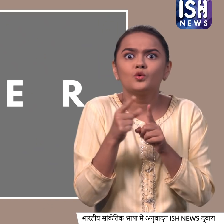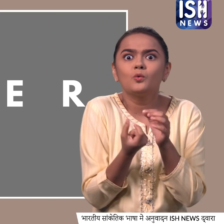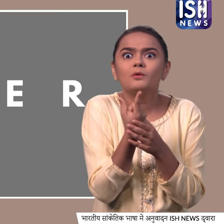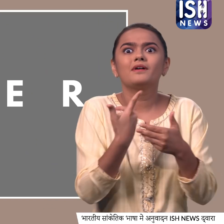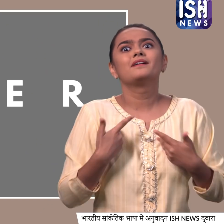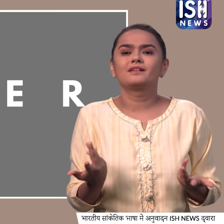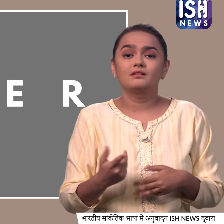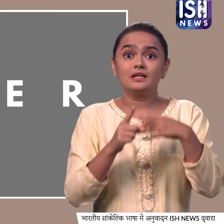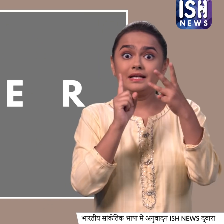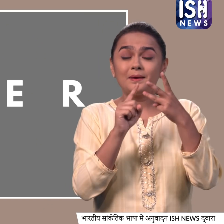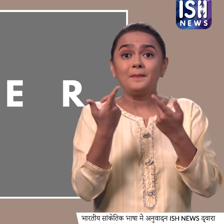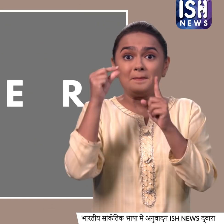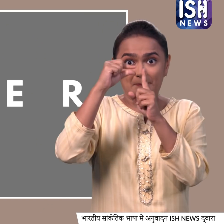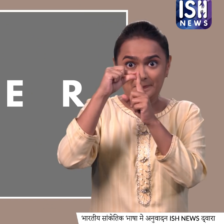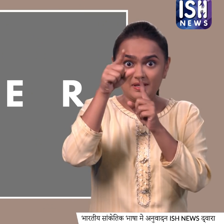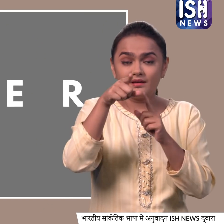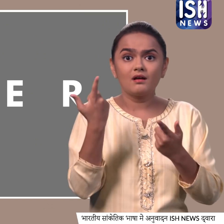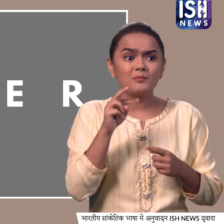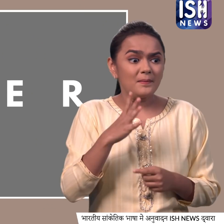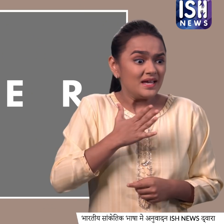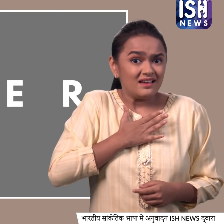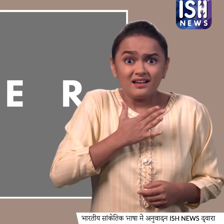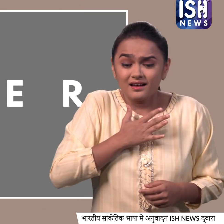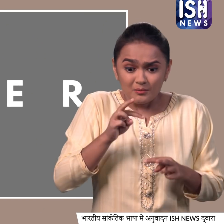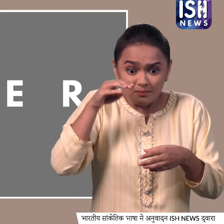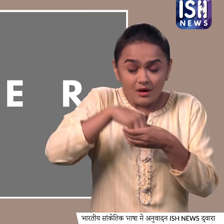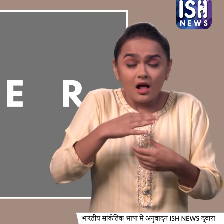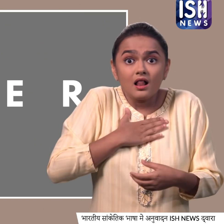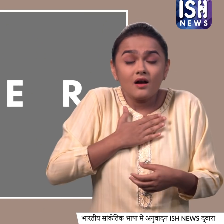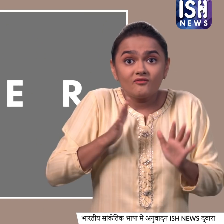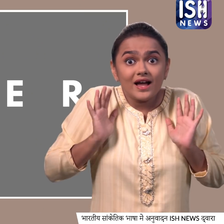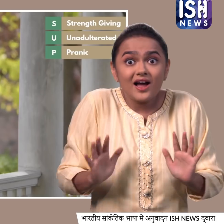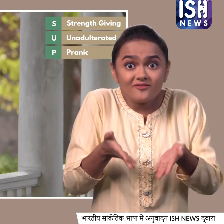3rd benefit - P for pranic, which means they're full of prana